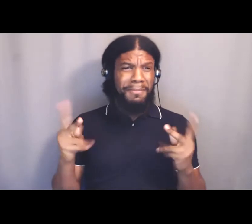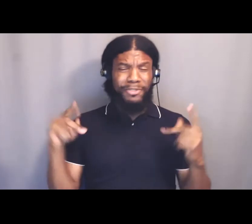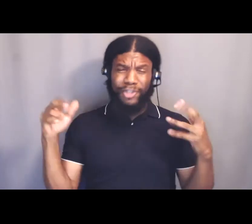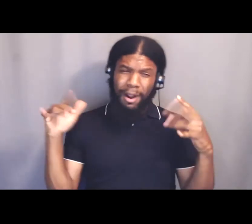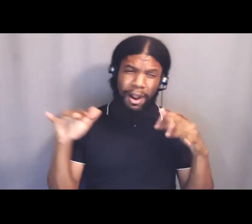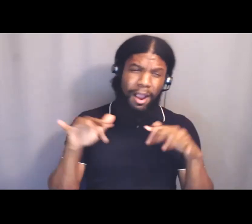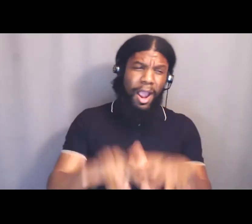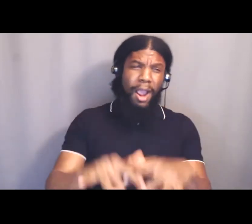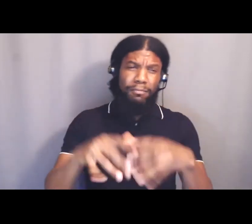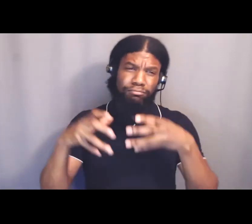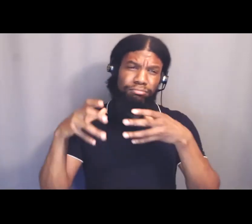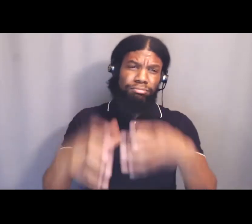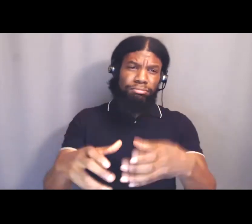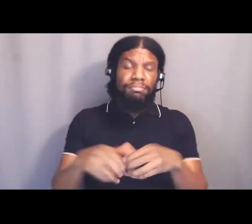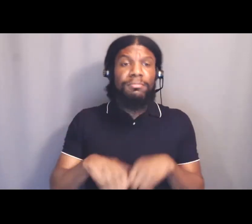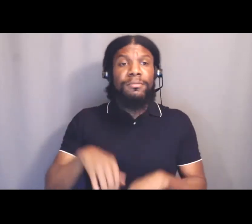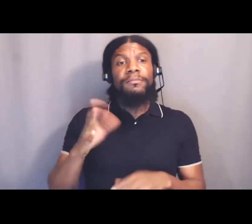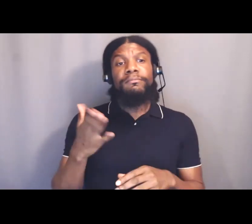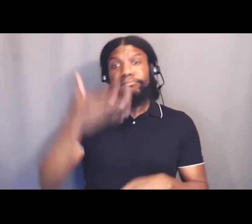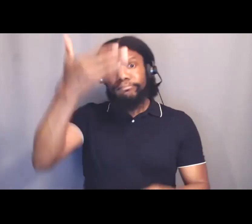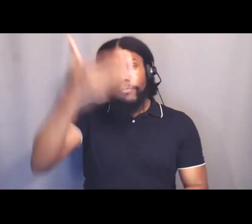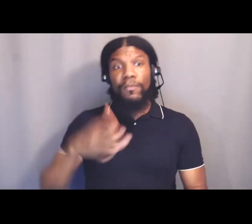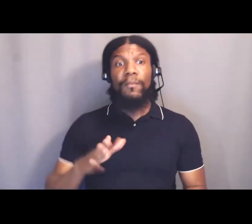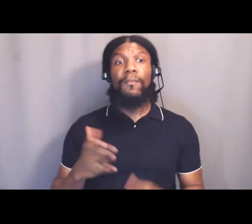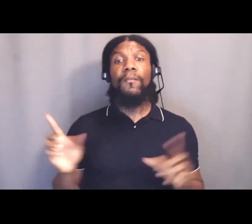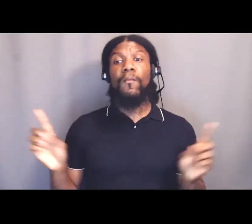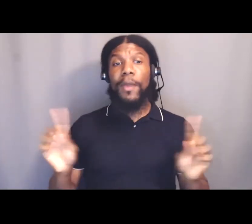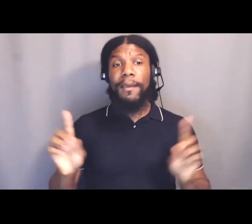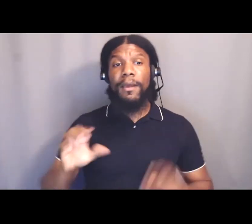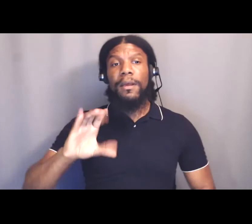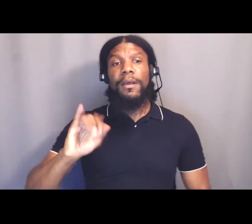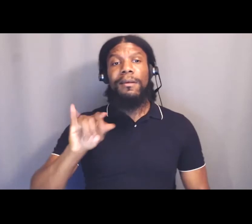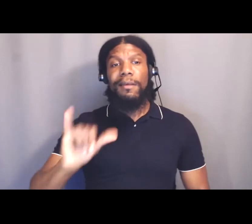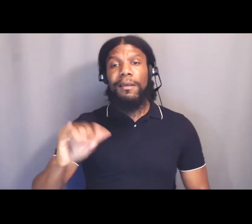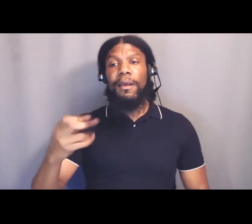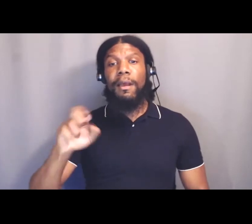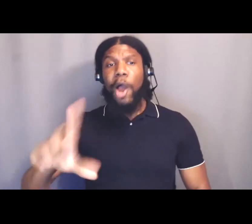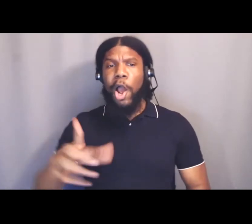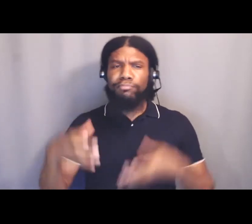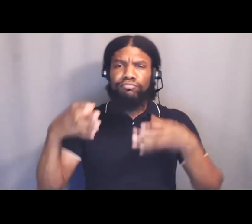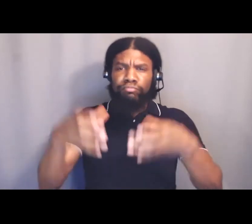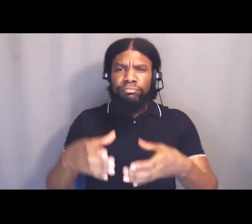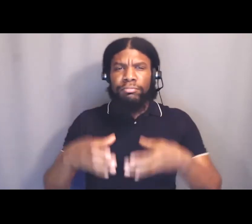They gathered and rallied and marched. And I don't know if any of you all were able to join, but if you were please raise your hand,